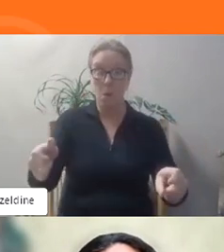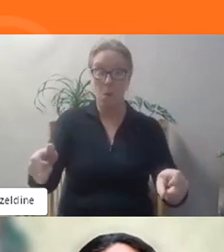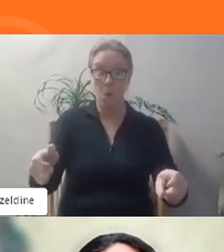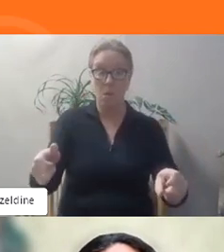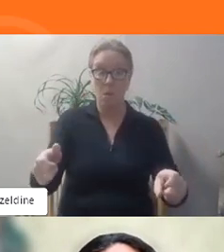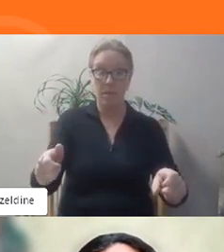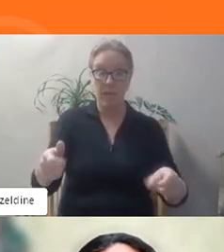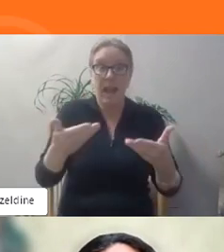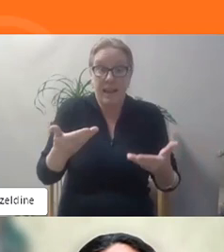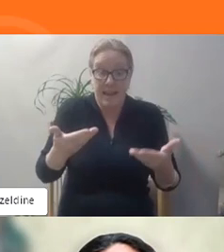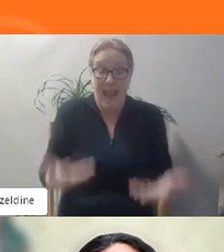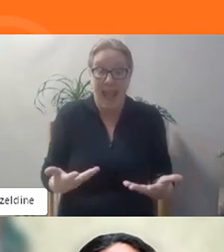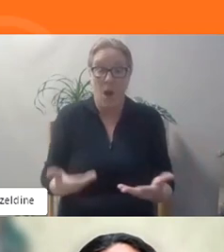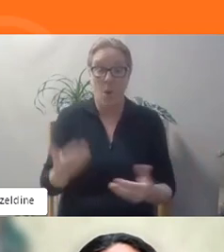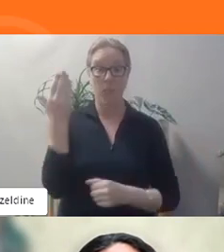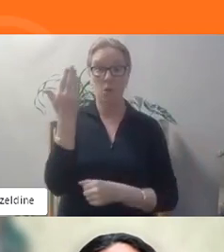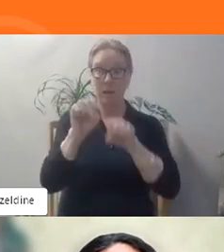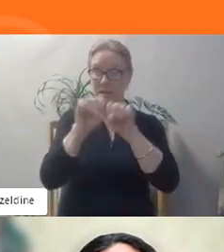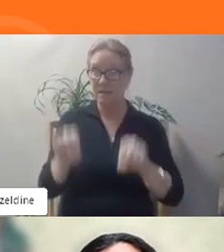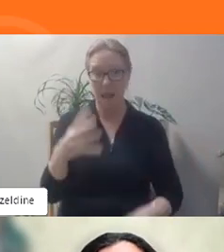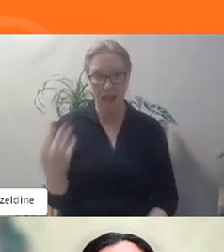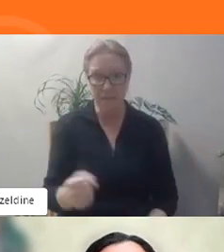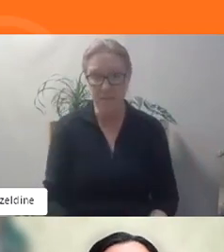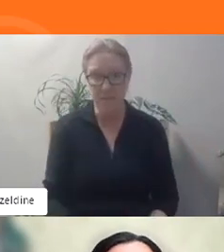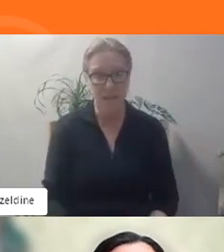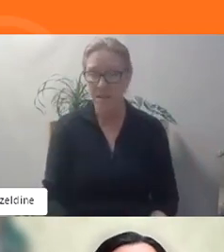system. These learners are not taught in a manner that meets their